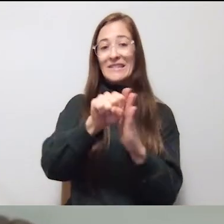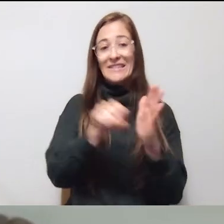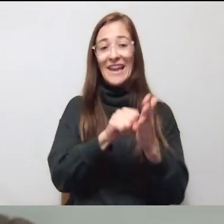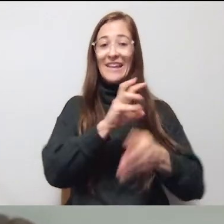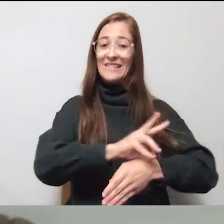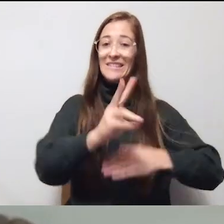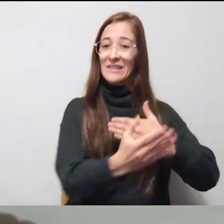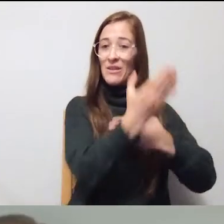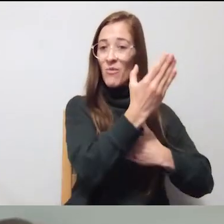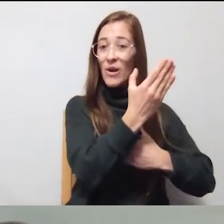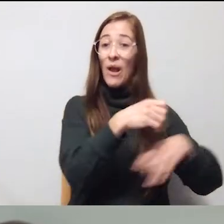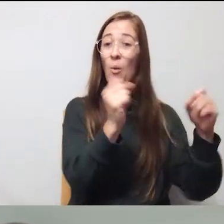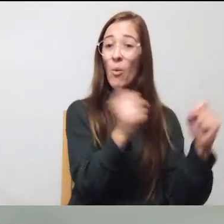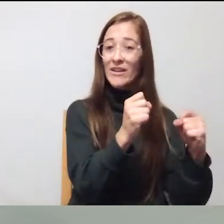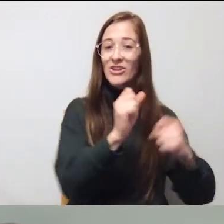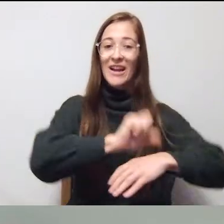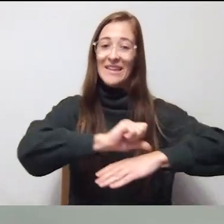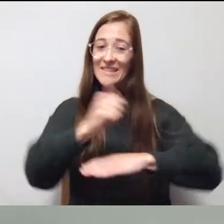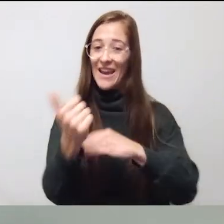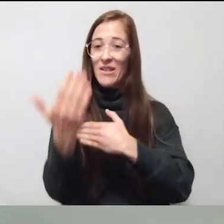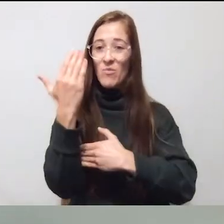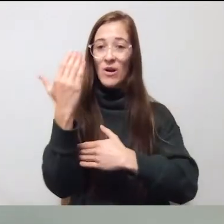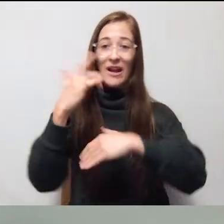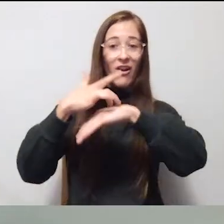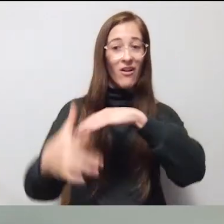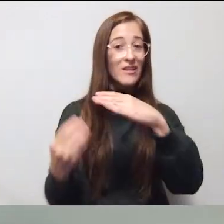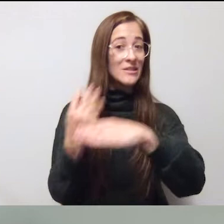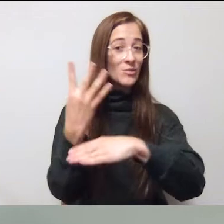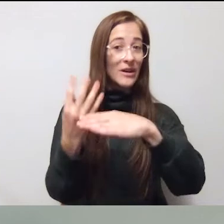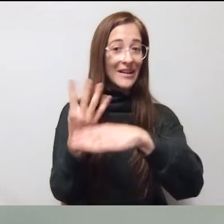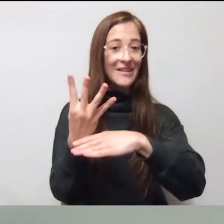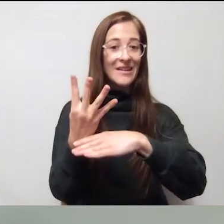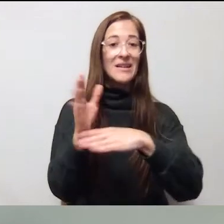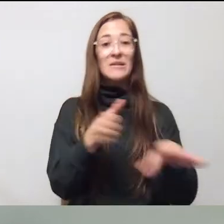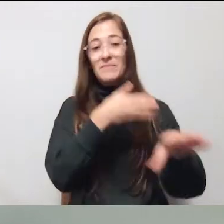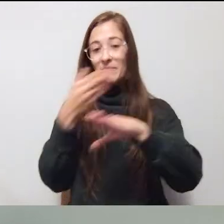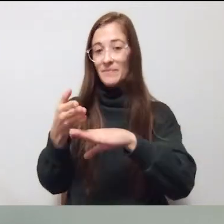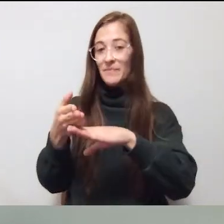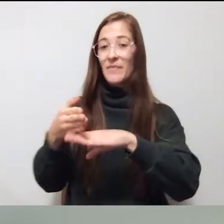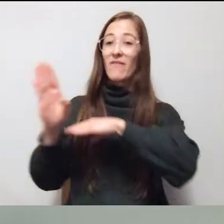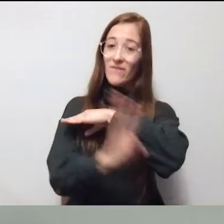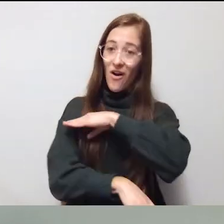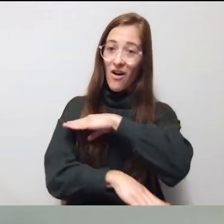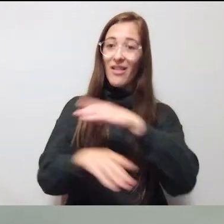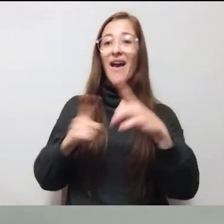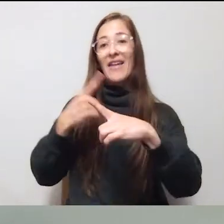it's winter at 10 in the morning, it's early spring, and then we get to fall and then late summer,